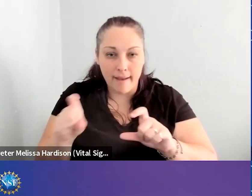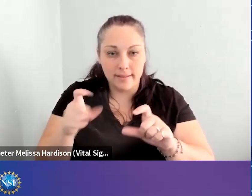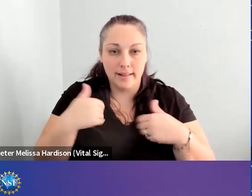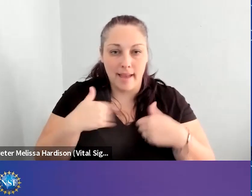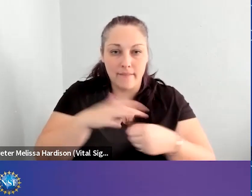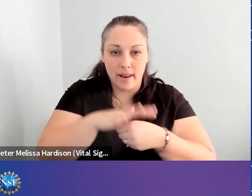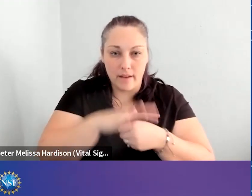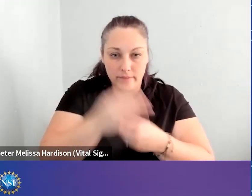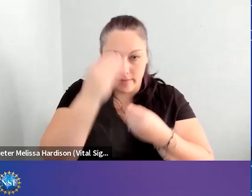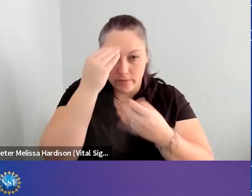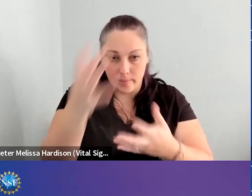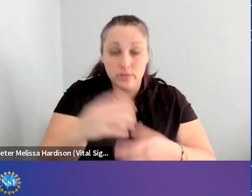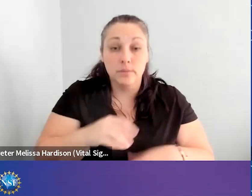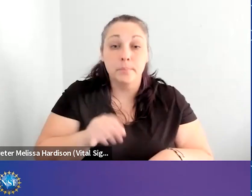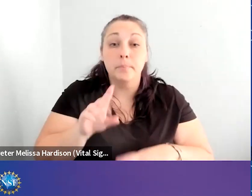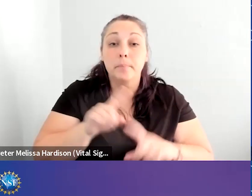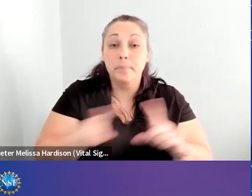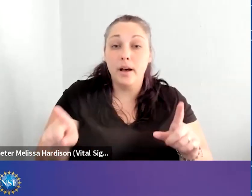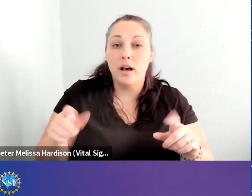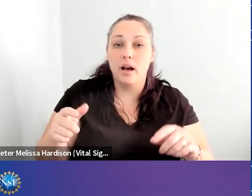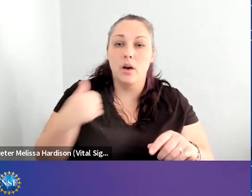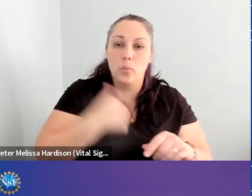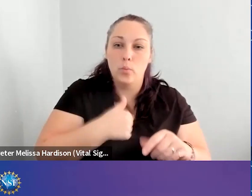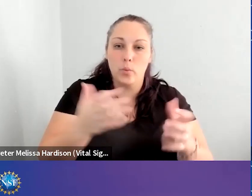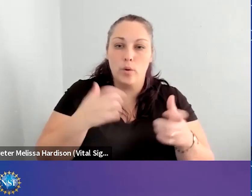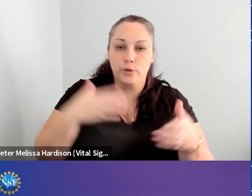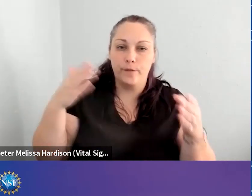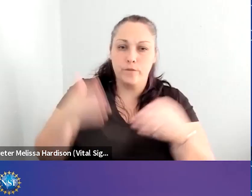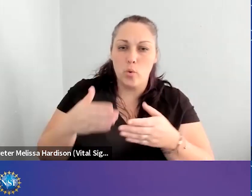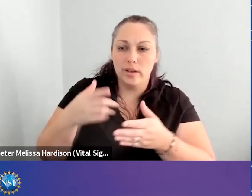on what's the challenge facing your institution and your students?